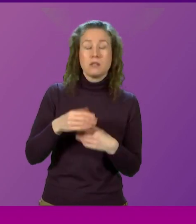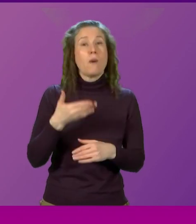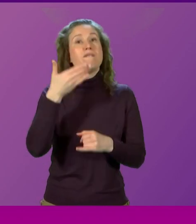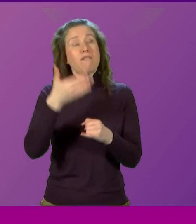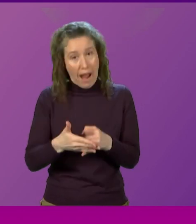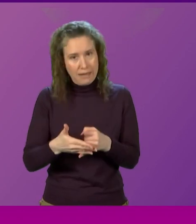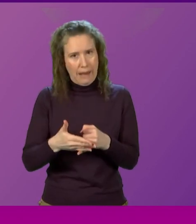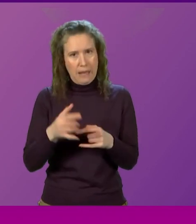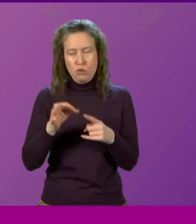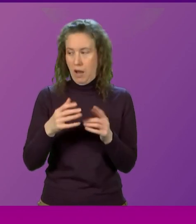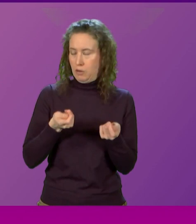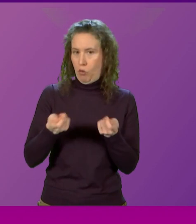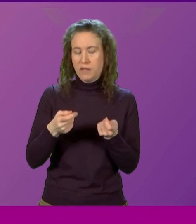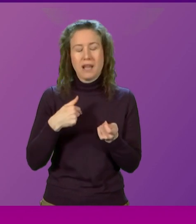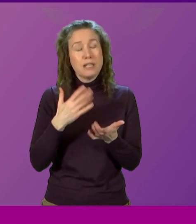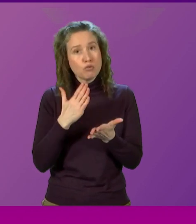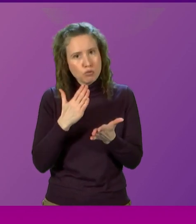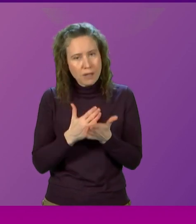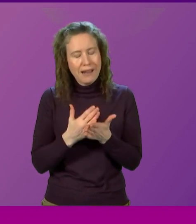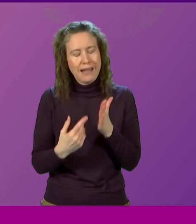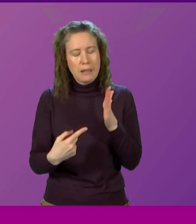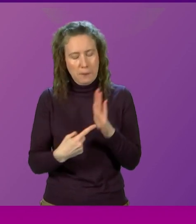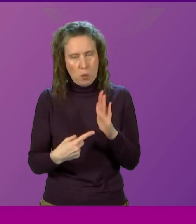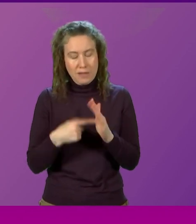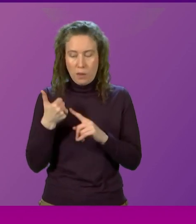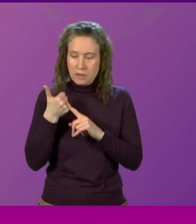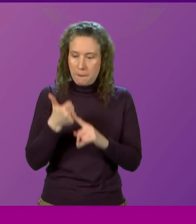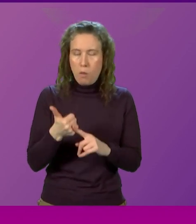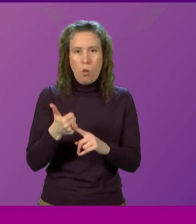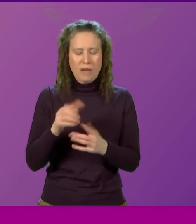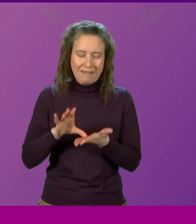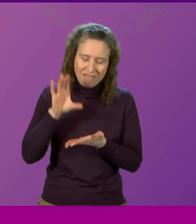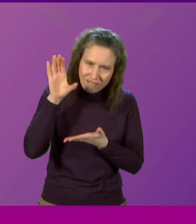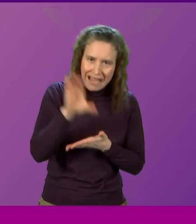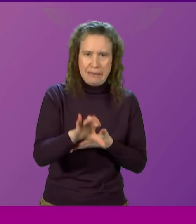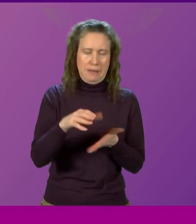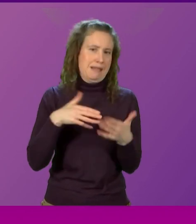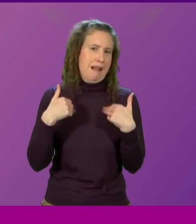Finally, it is really important that we continue to support record investment in our national health service.